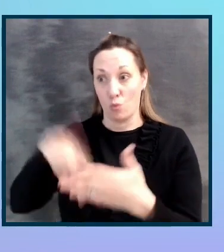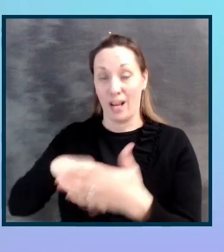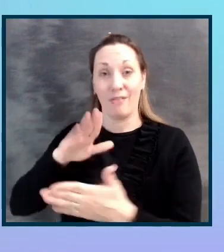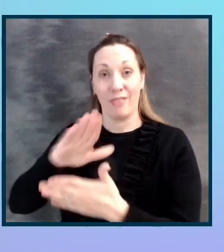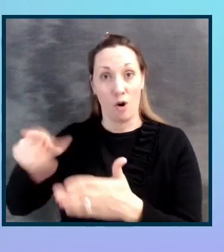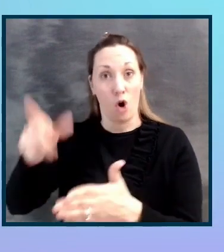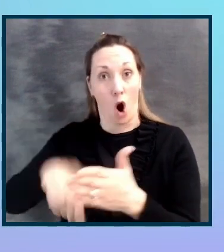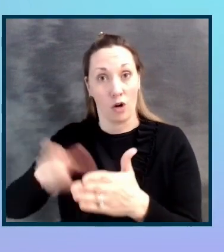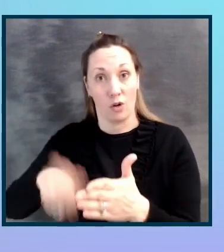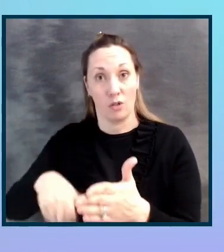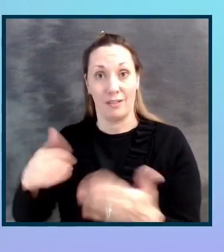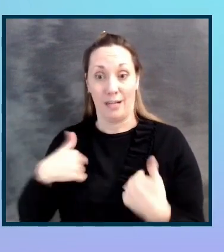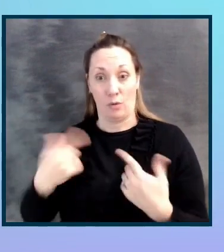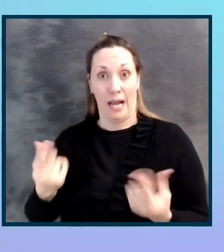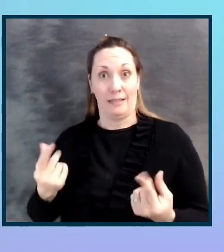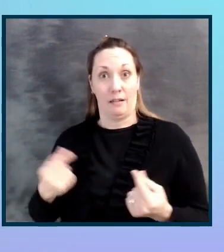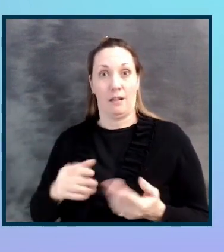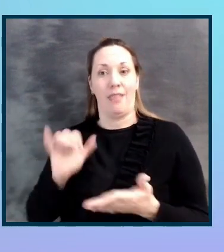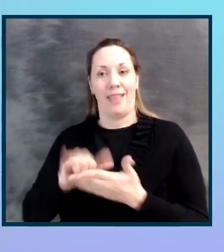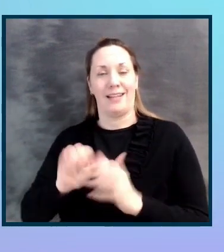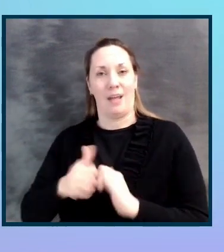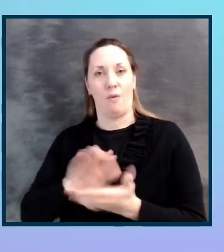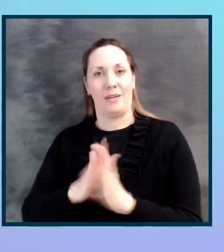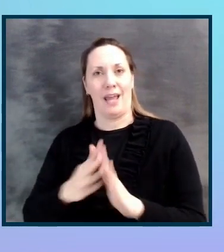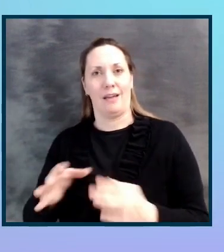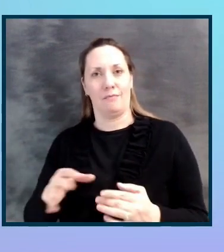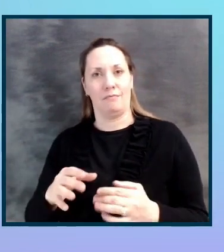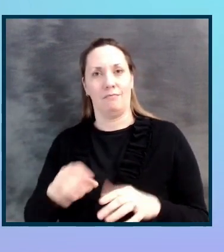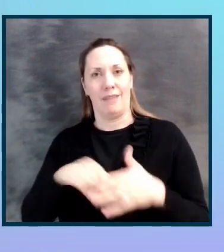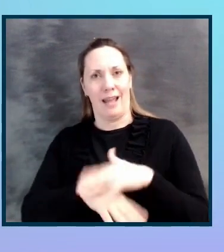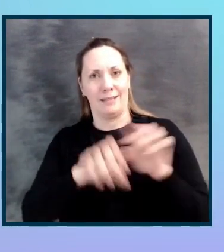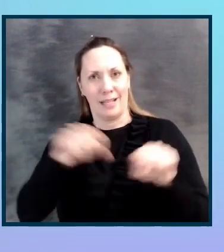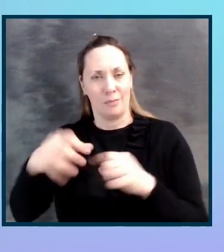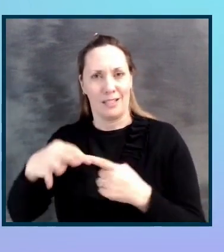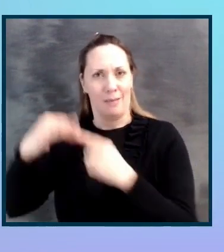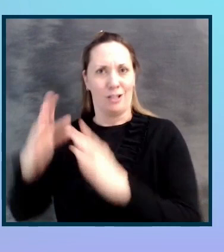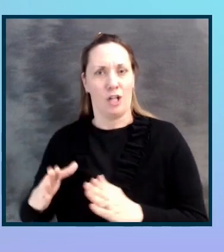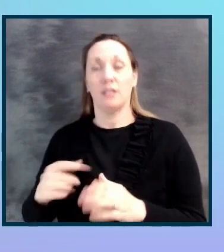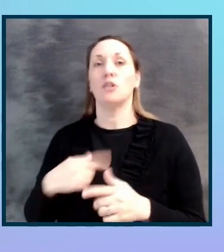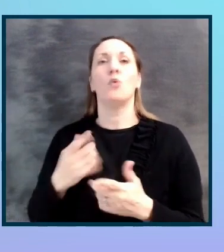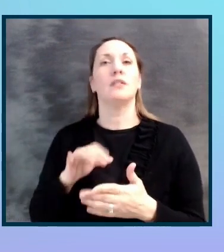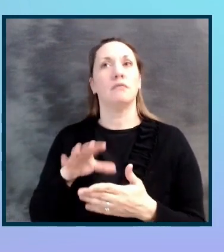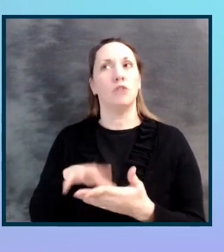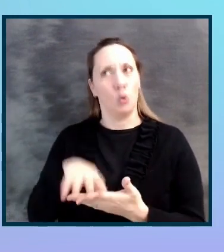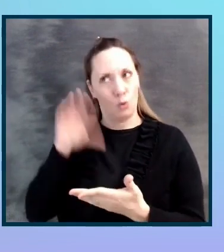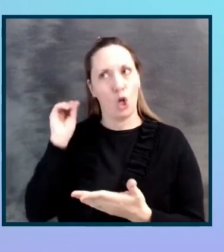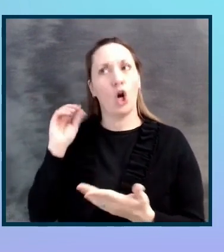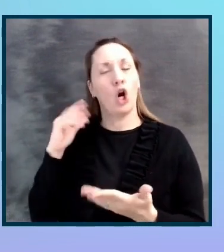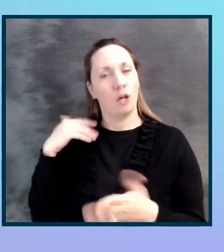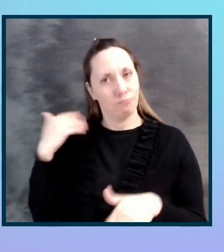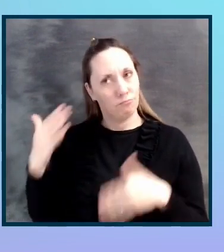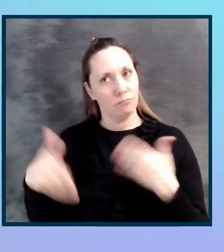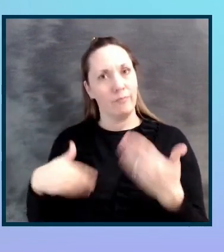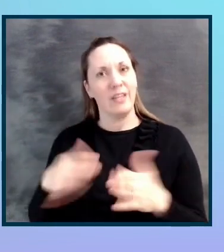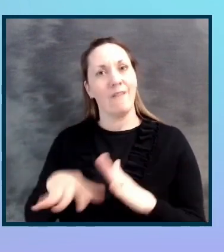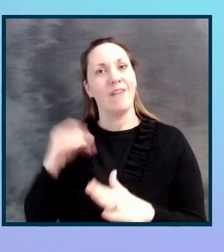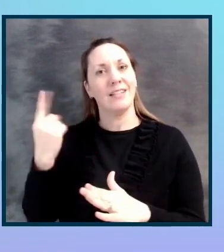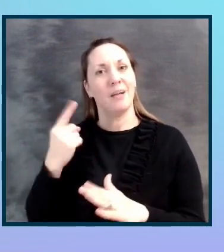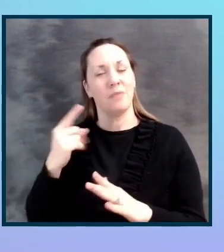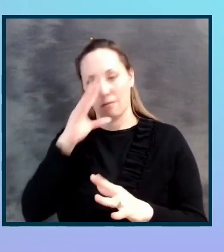That's how I became accessibility specialist. Kinda like into the 10 minutes a day where you learn, right? You find the things that you want to get into and you get into them.